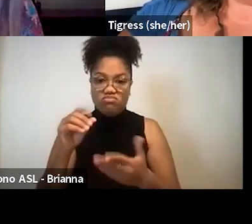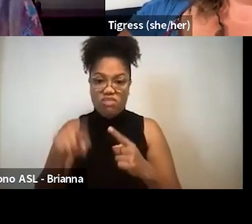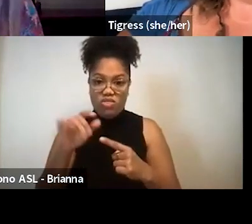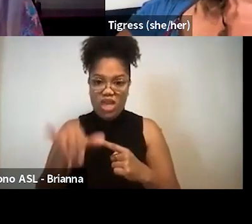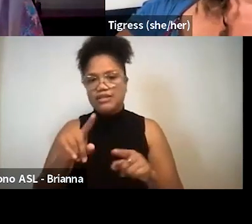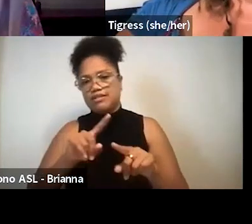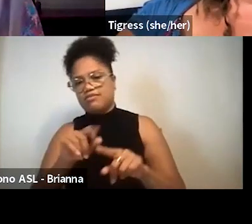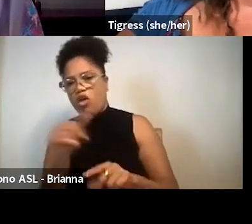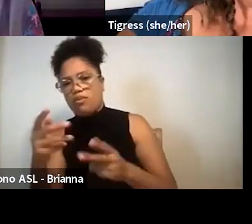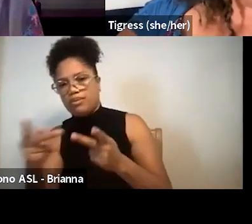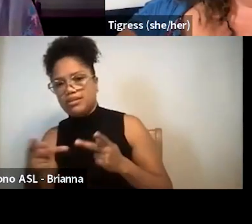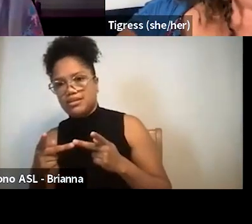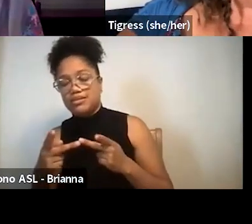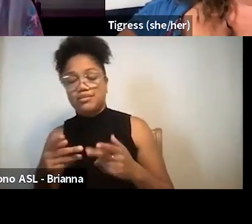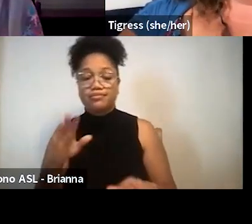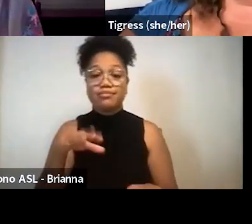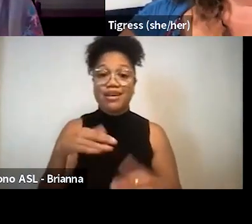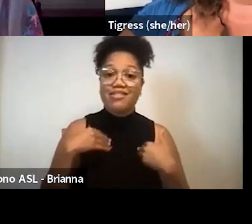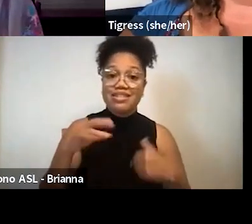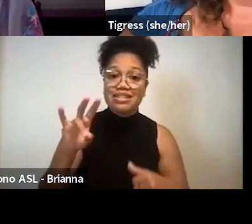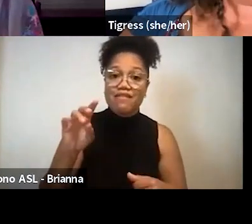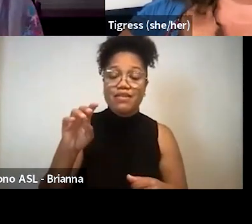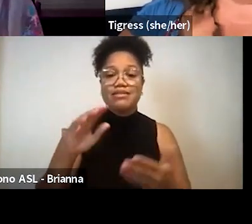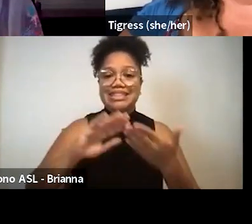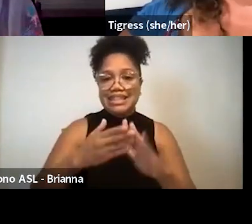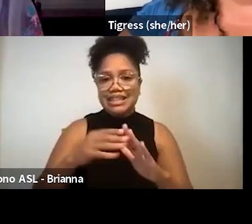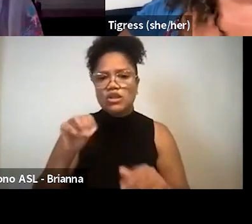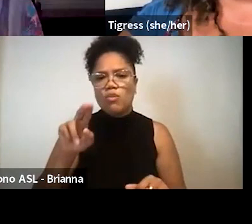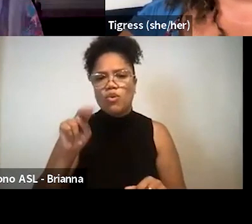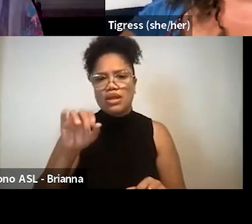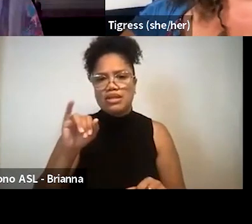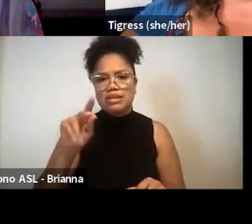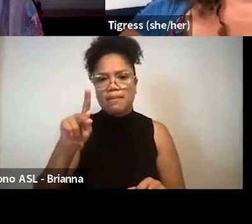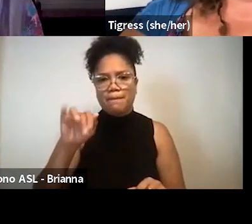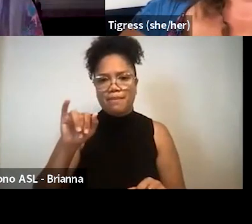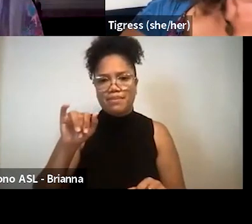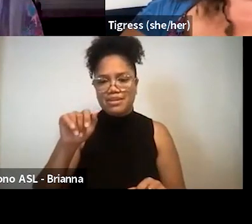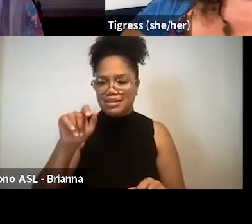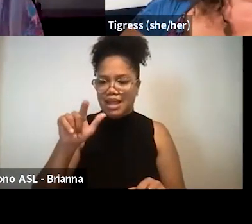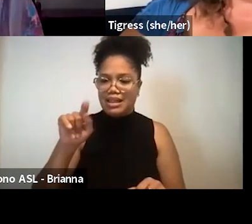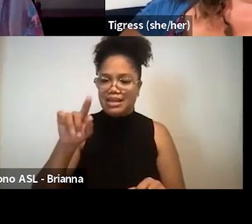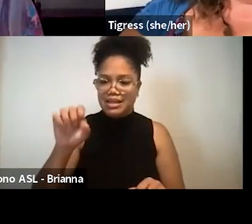There are also seven municipalities that have some kind of protections through appearance based discrimination or through explicitly naming